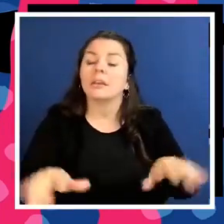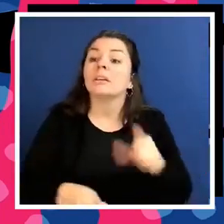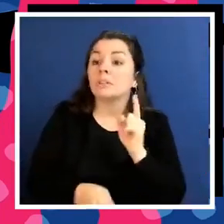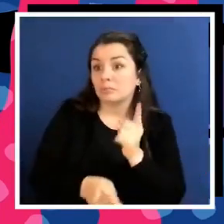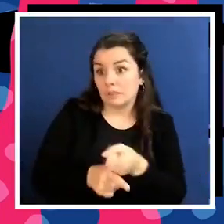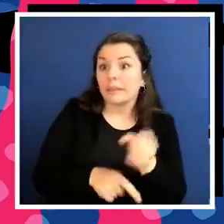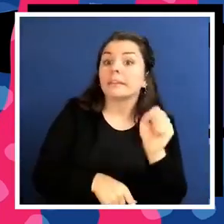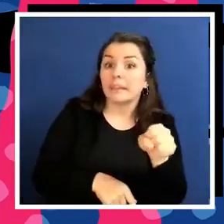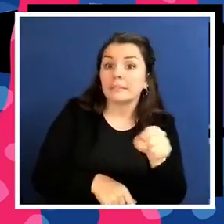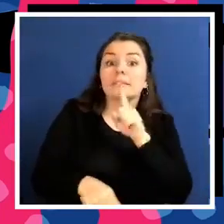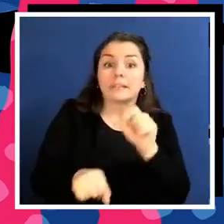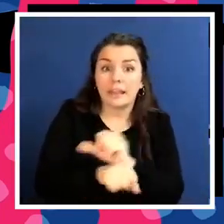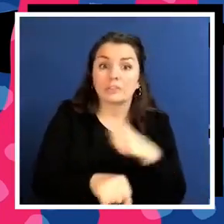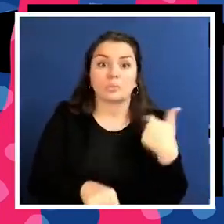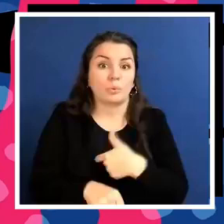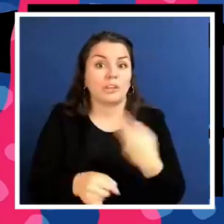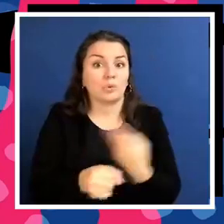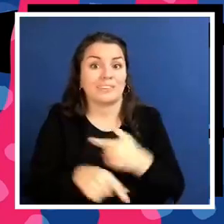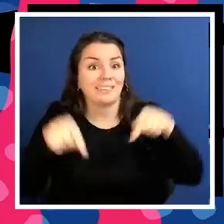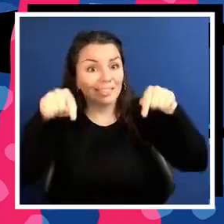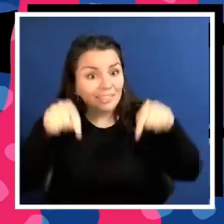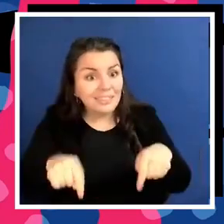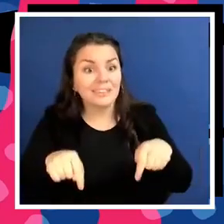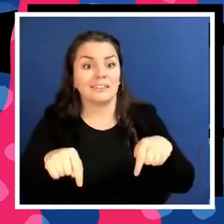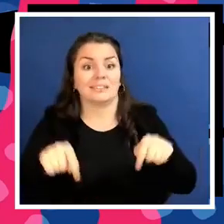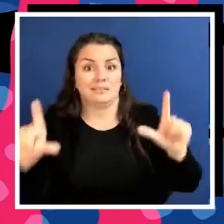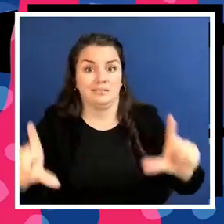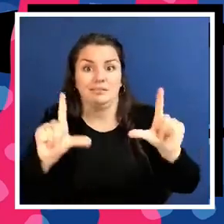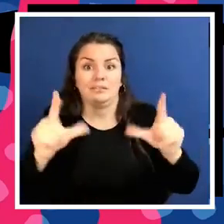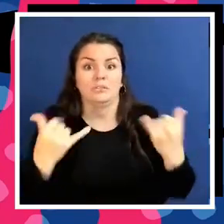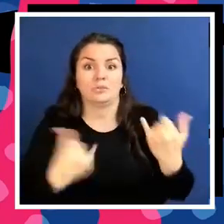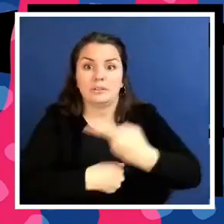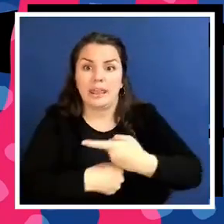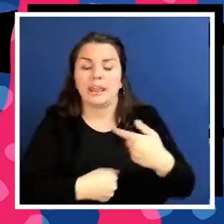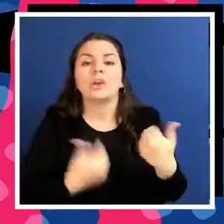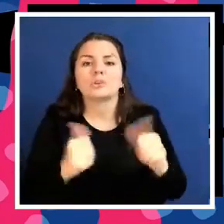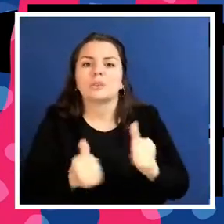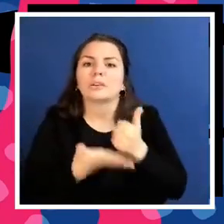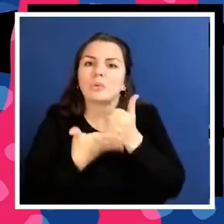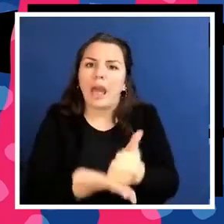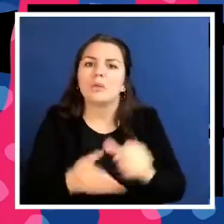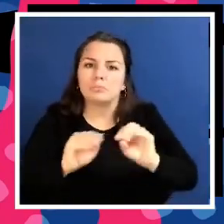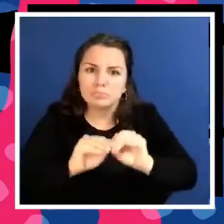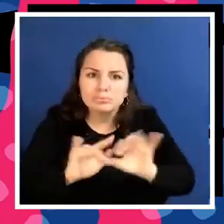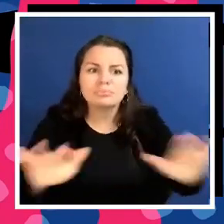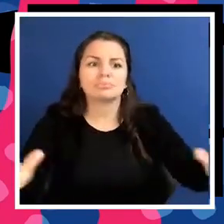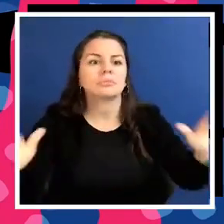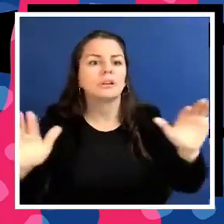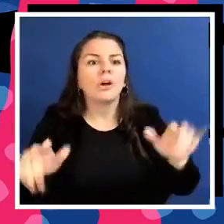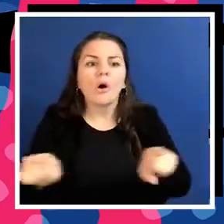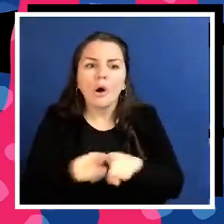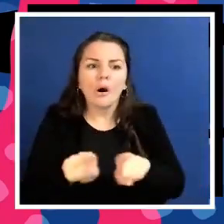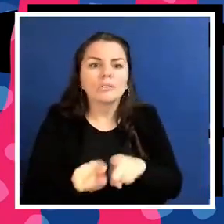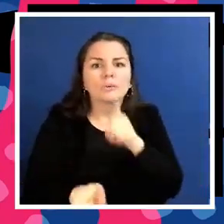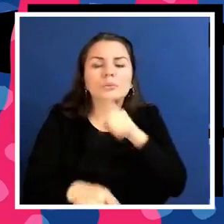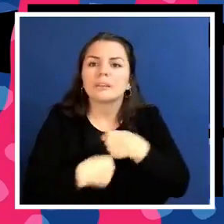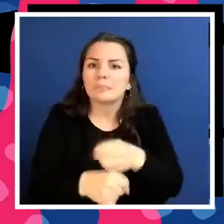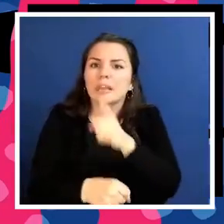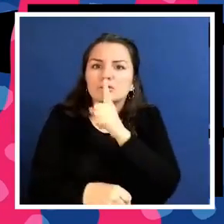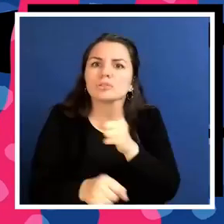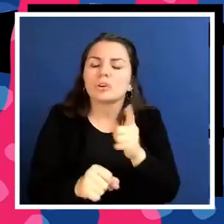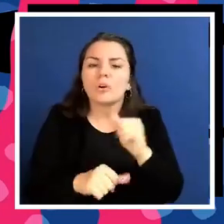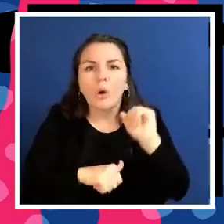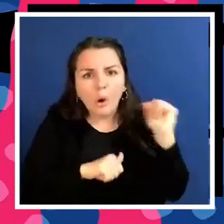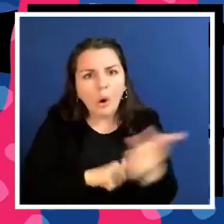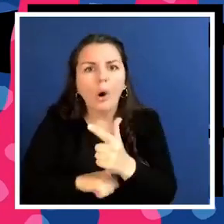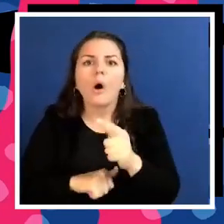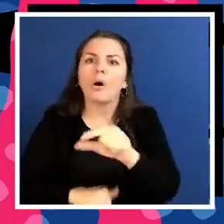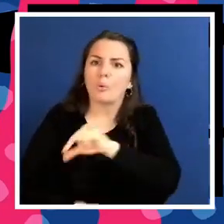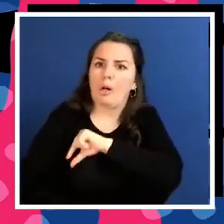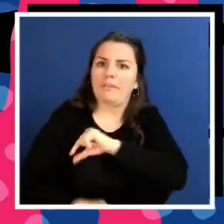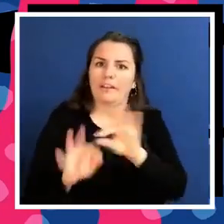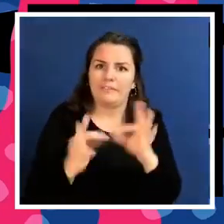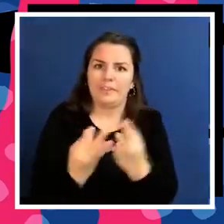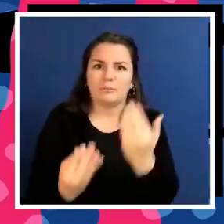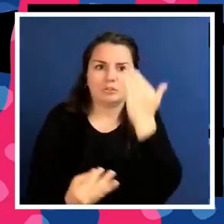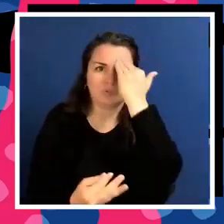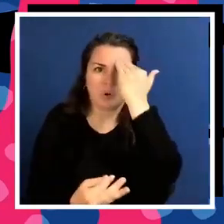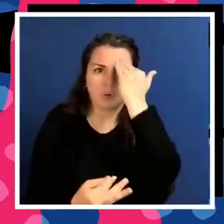AMPLIFY SOMETHING AS IMPORTANT